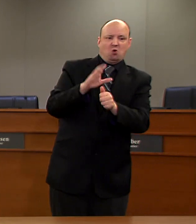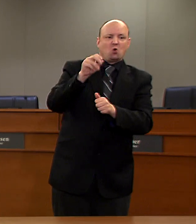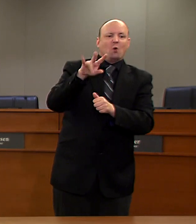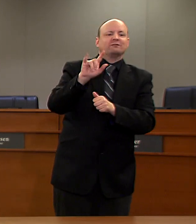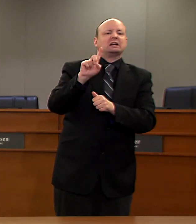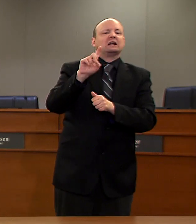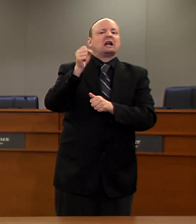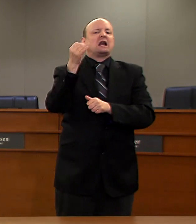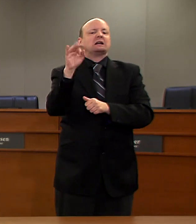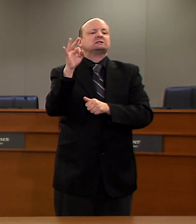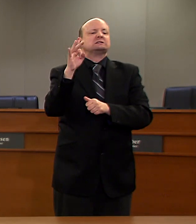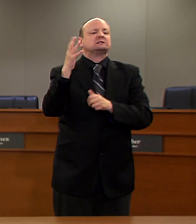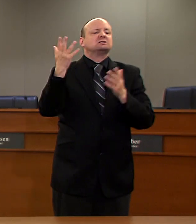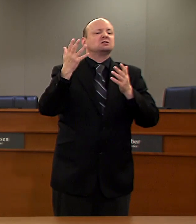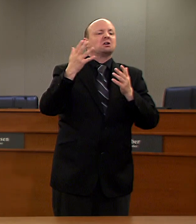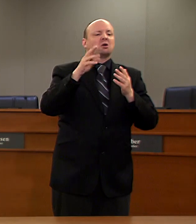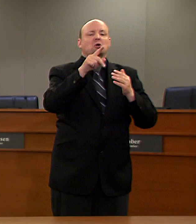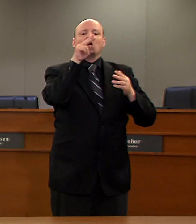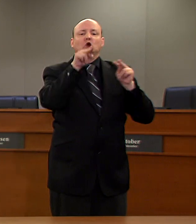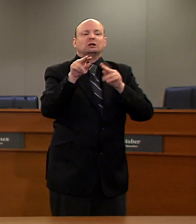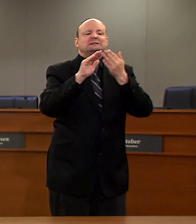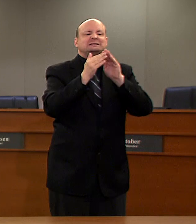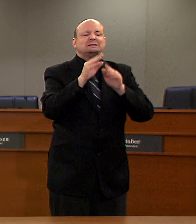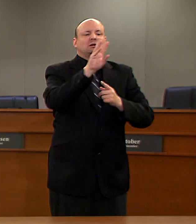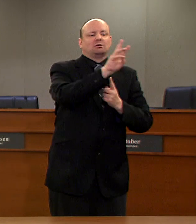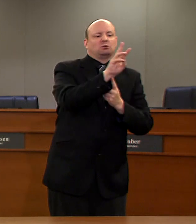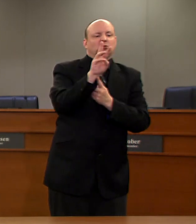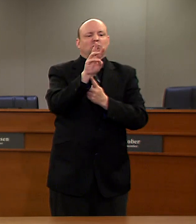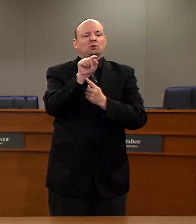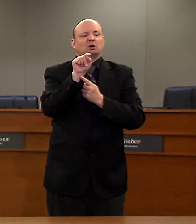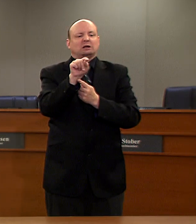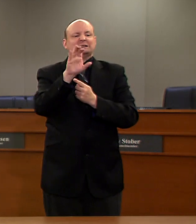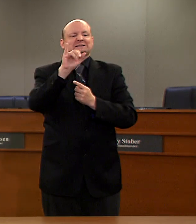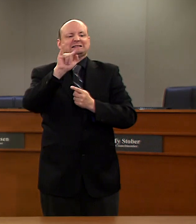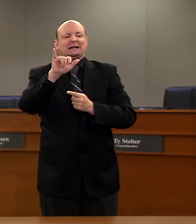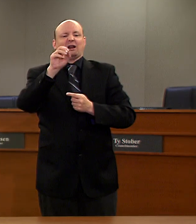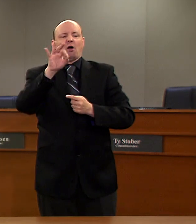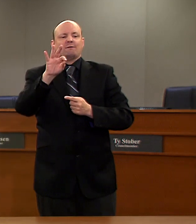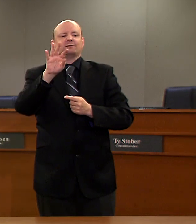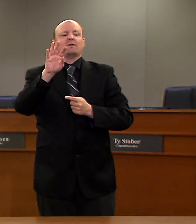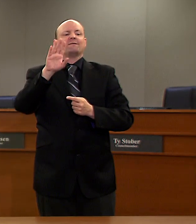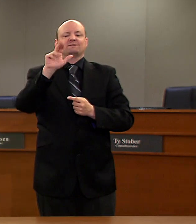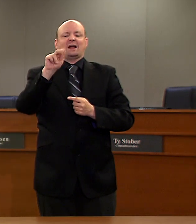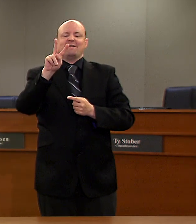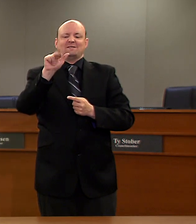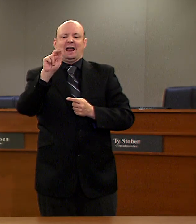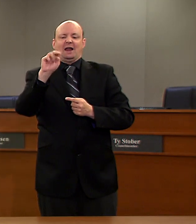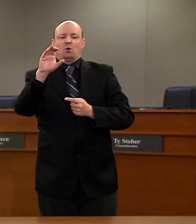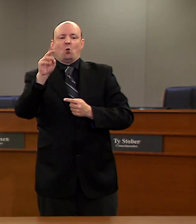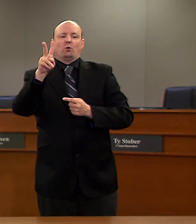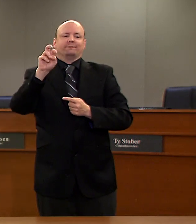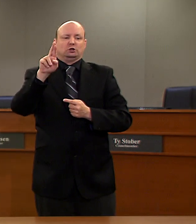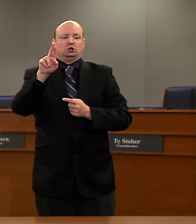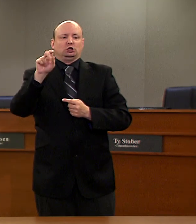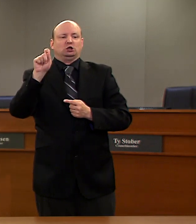www.cityofvancouver.us,